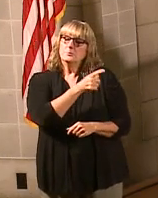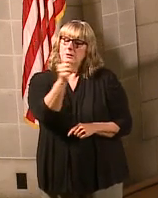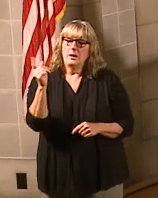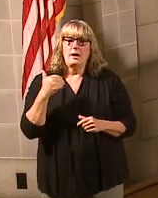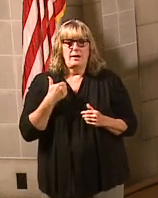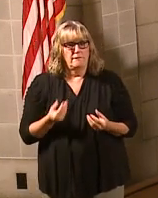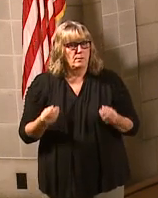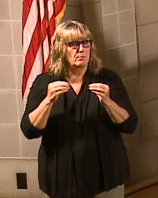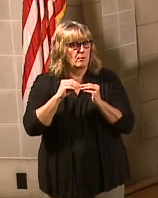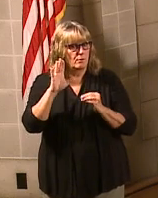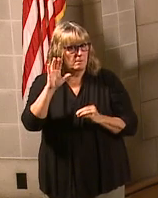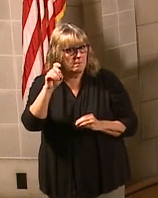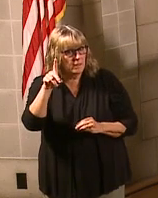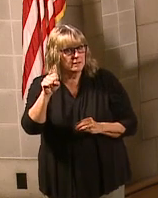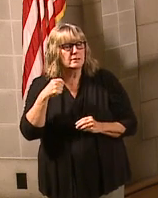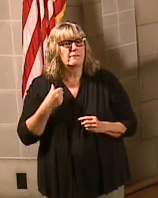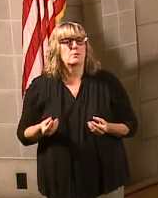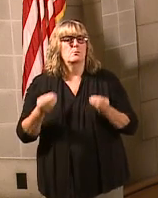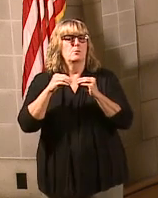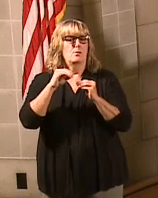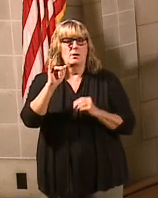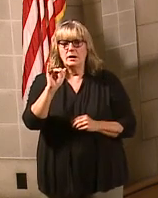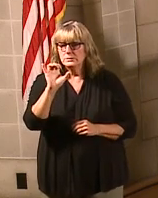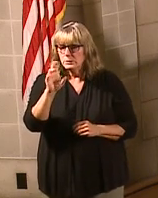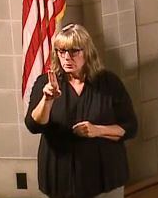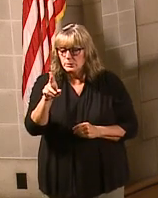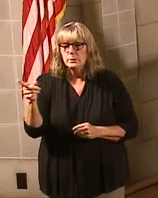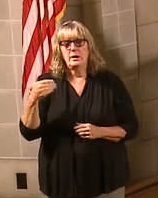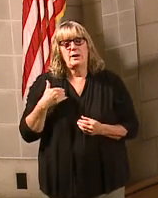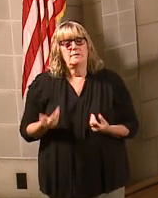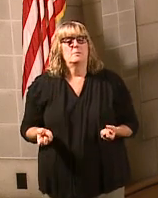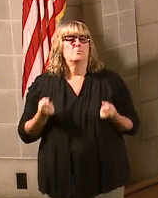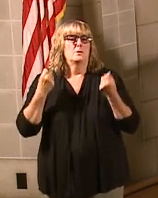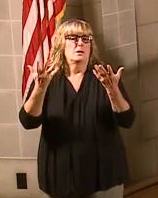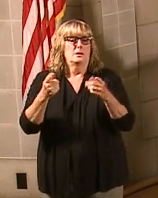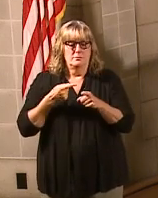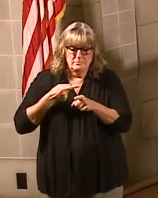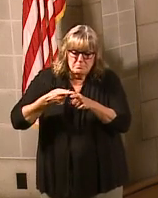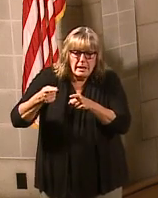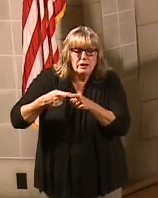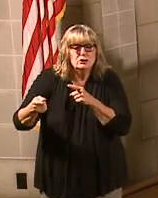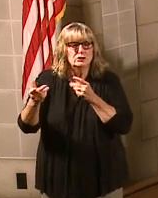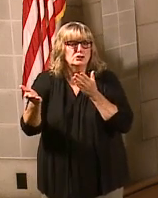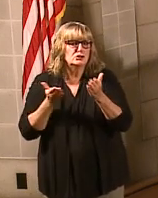CARE, EVERY MINUTE COUNTS. OUR LARGER HOSPITALS HAVE MORE